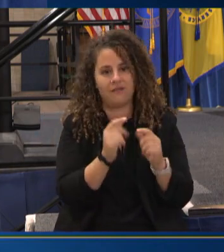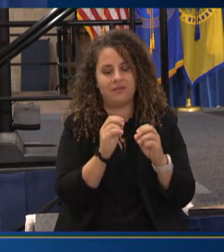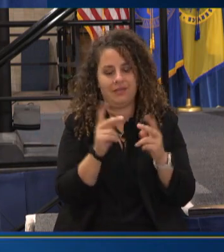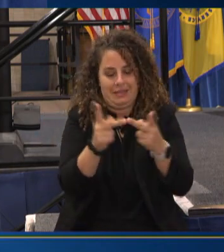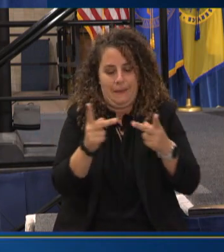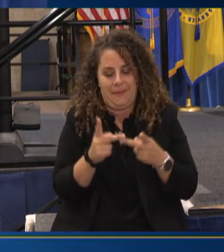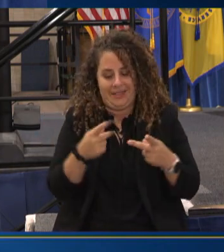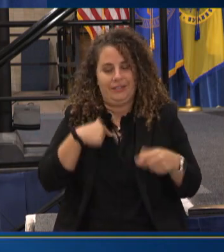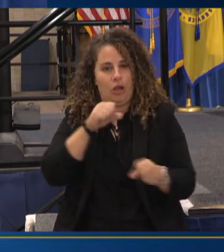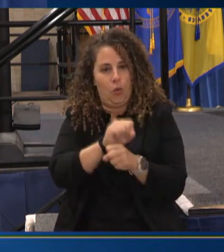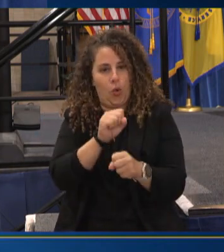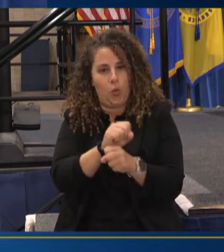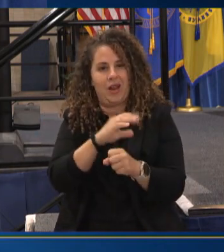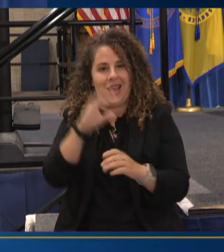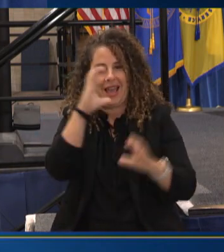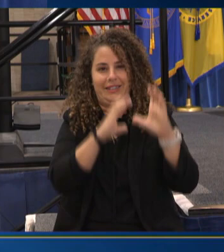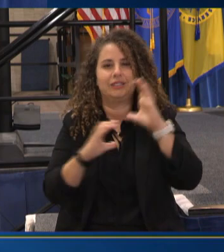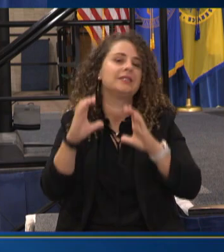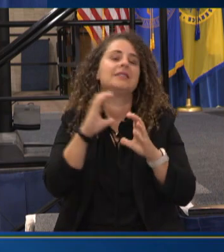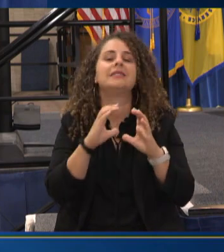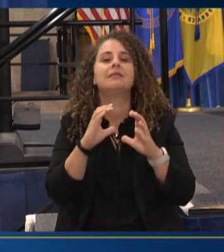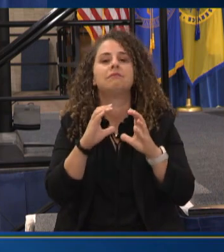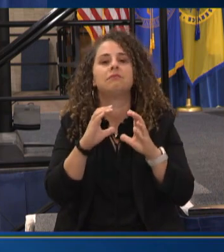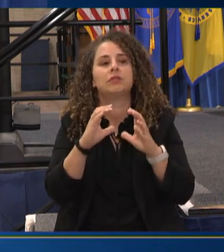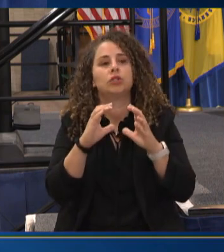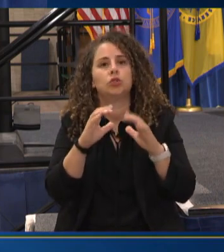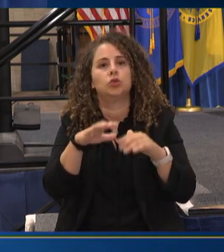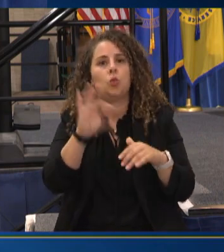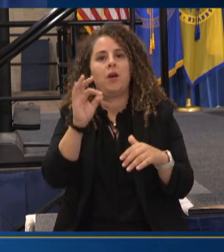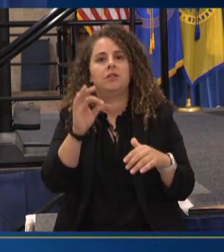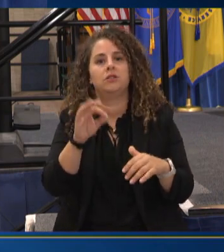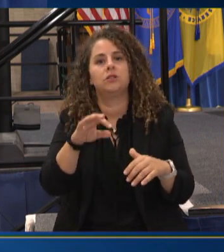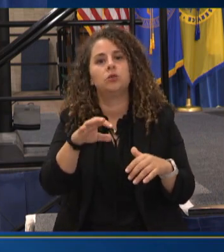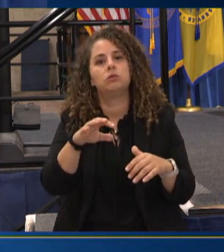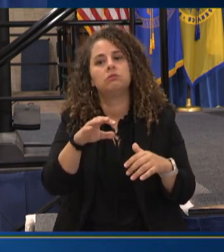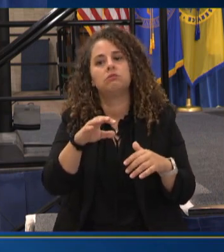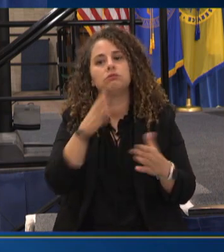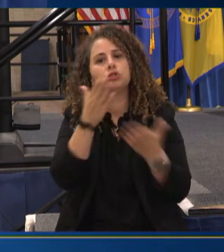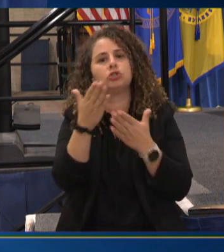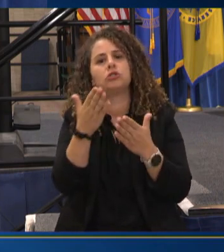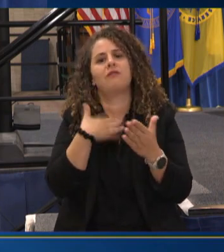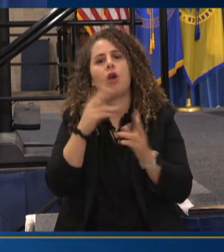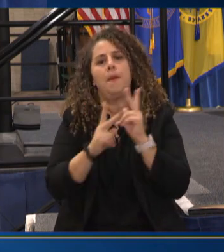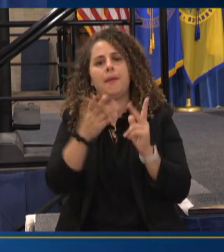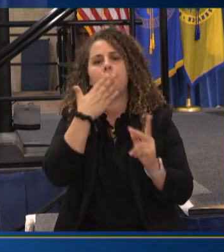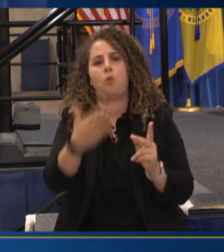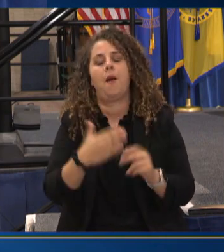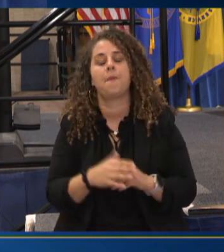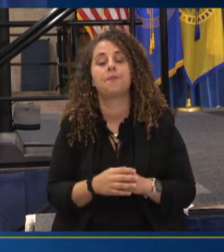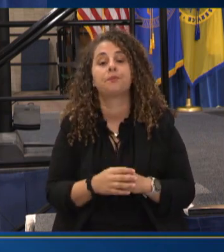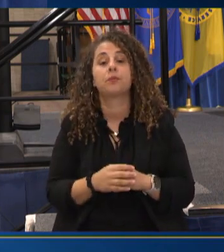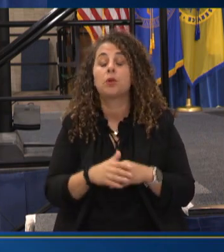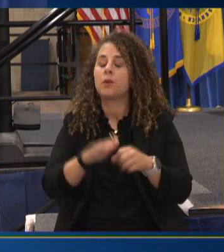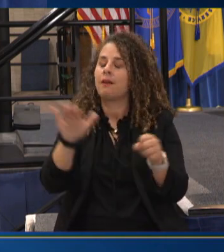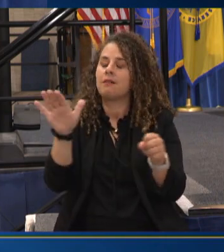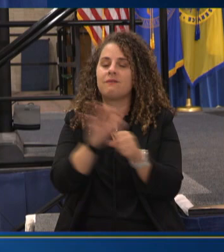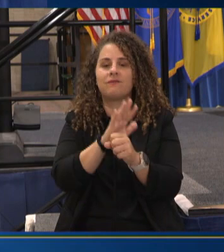work and seek to do good to the people we serve. We are fully committed to ensuring that